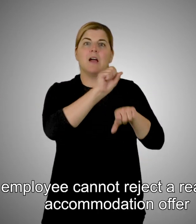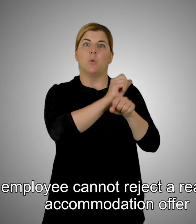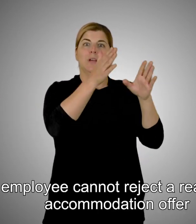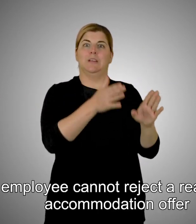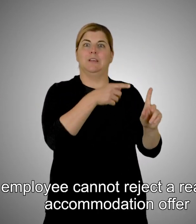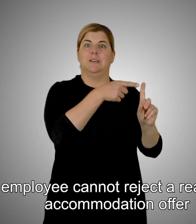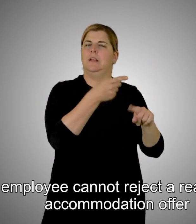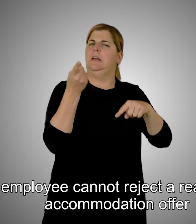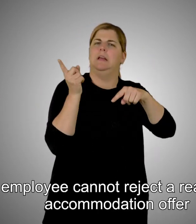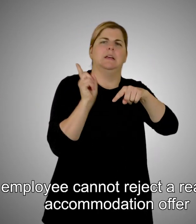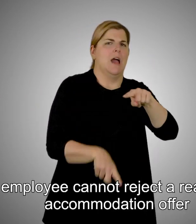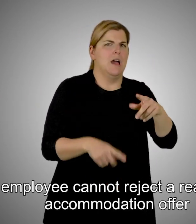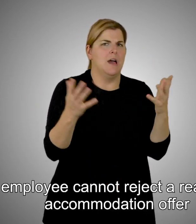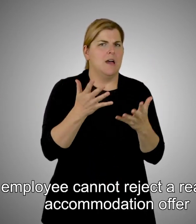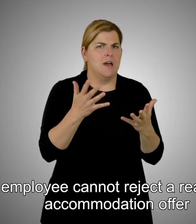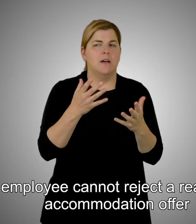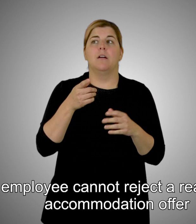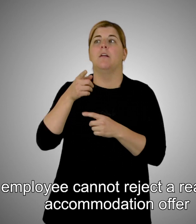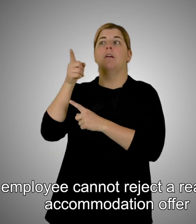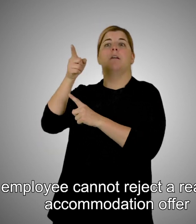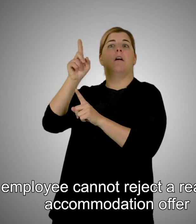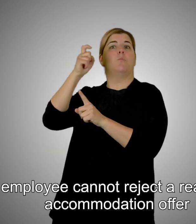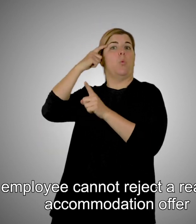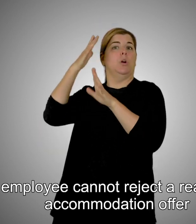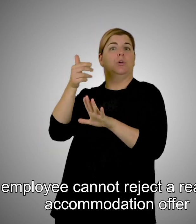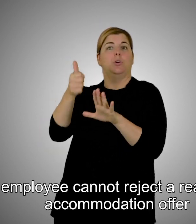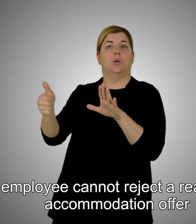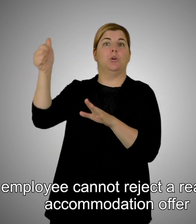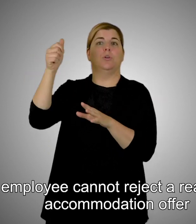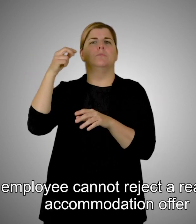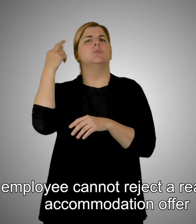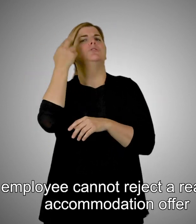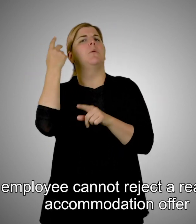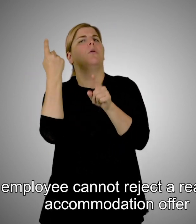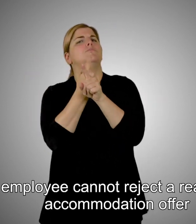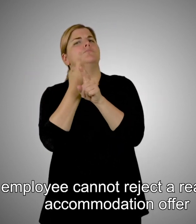An employee cannot reject a reasonable accommodation offer